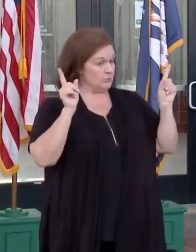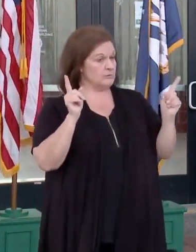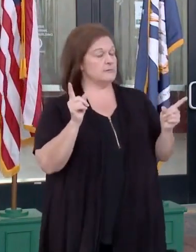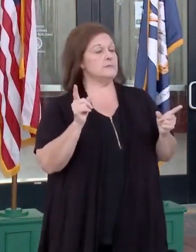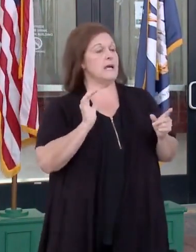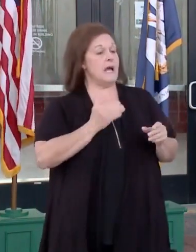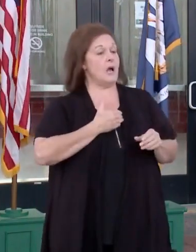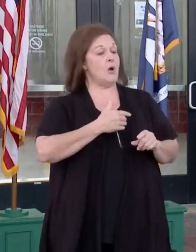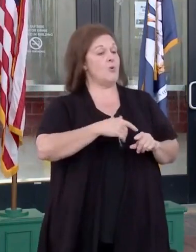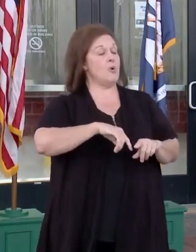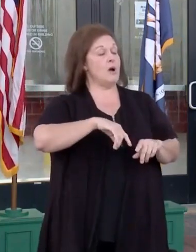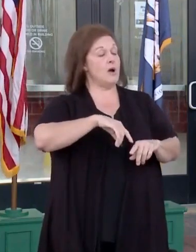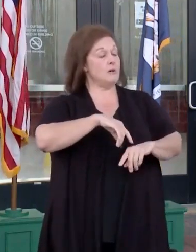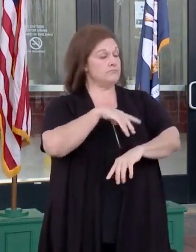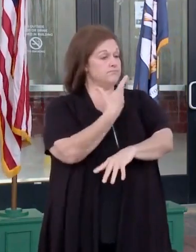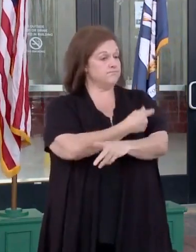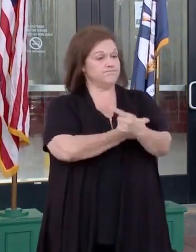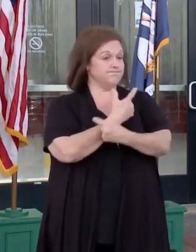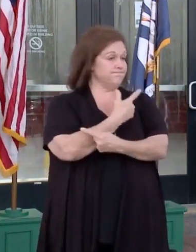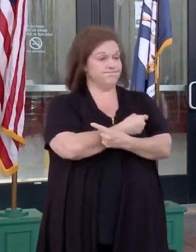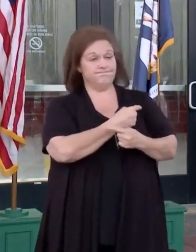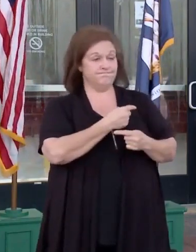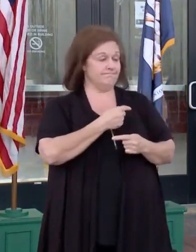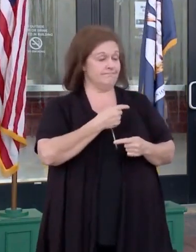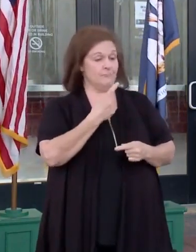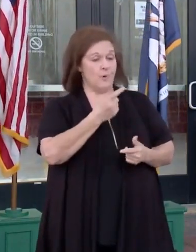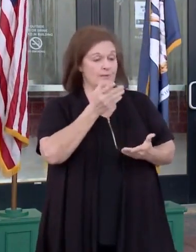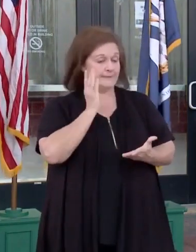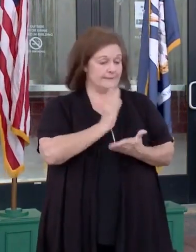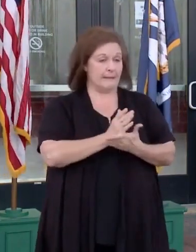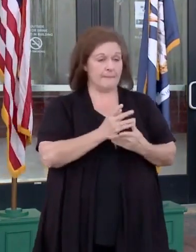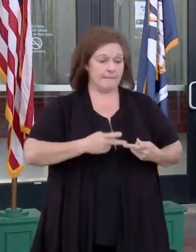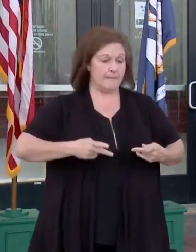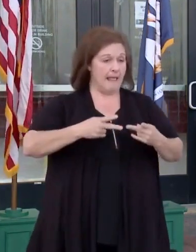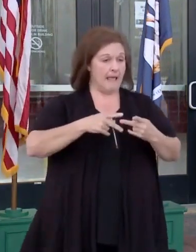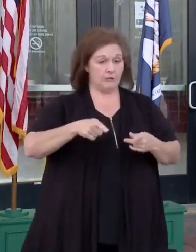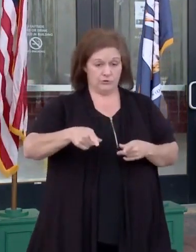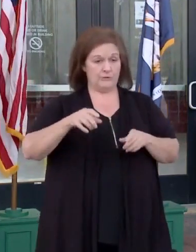covid vaccination and testing site, one stop shop to get vaccines and testing.